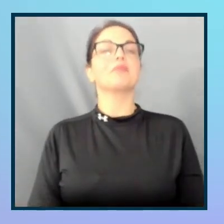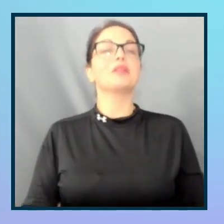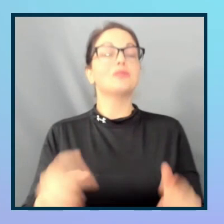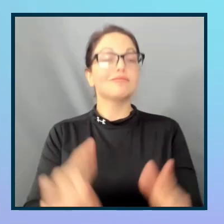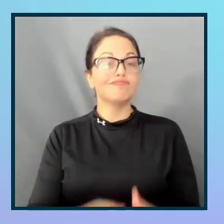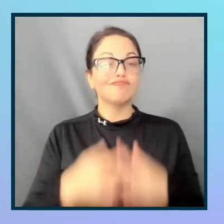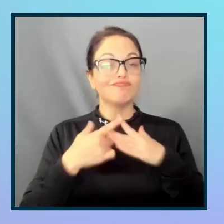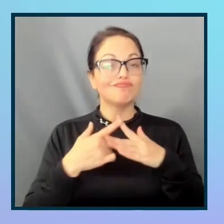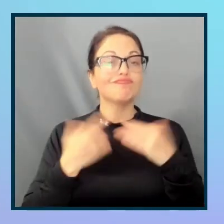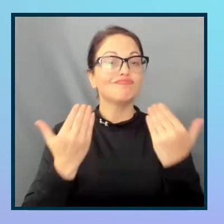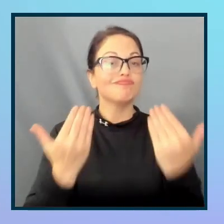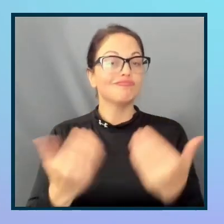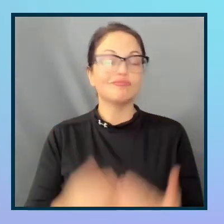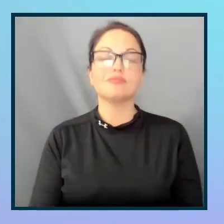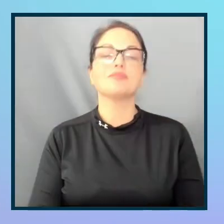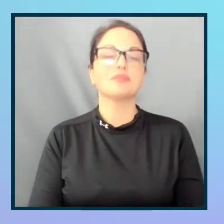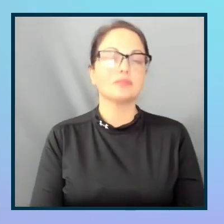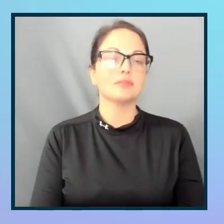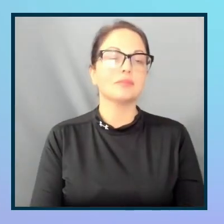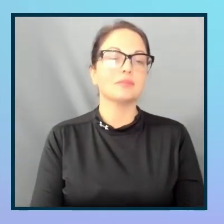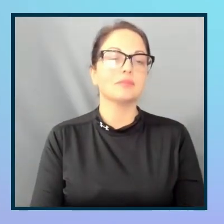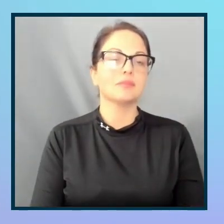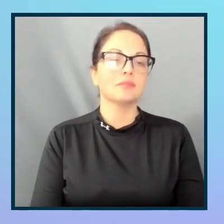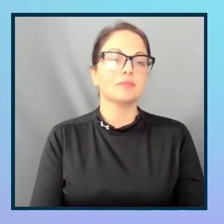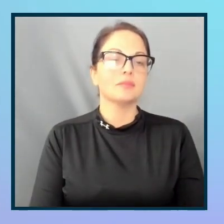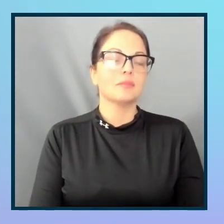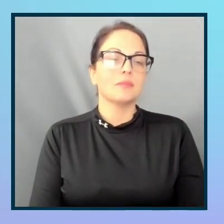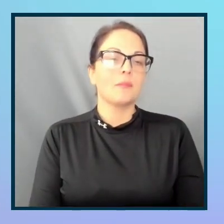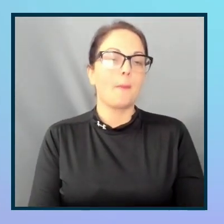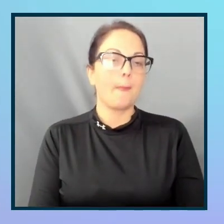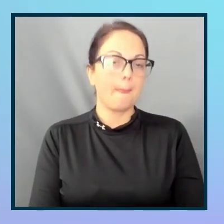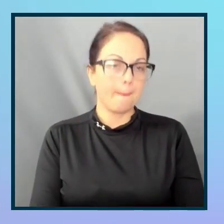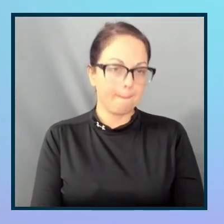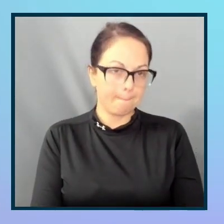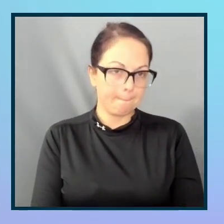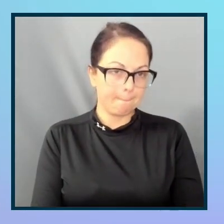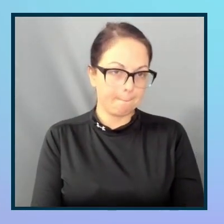So first and foremost, I think let's start big picture.